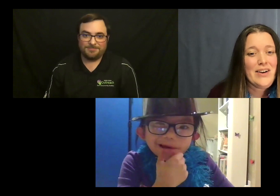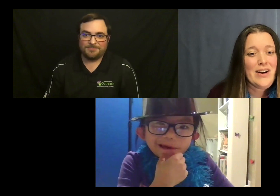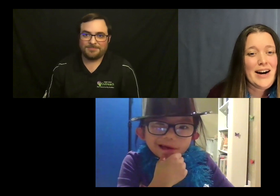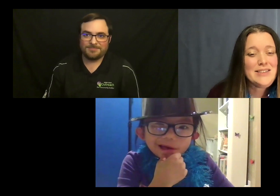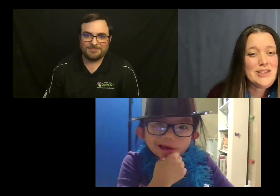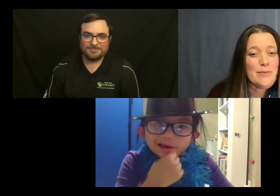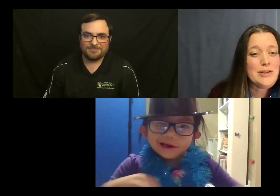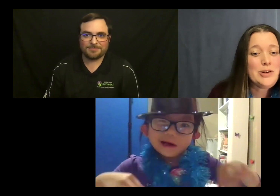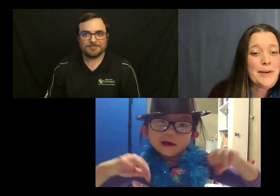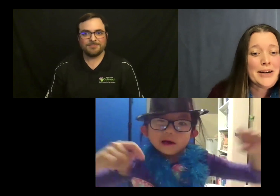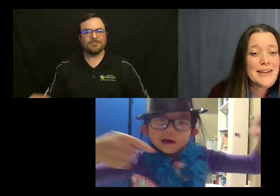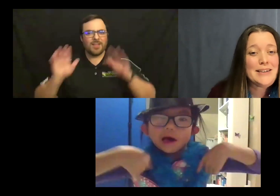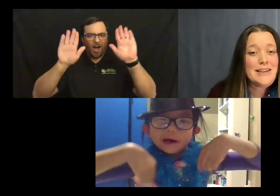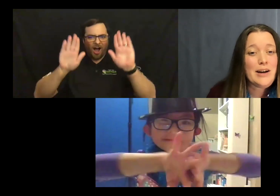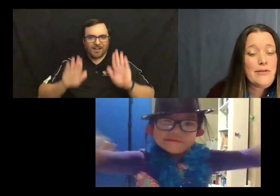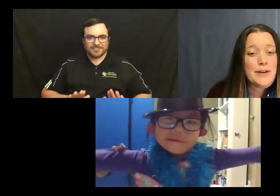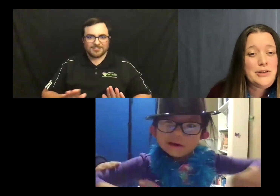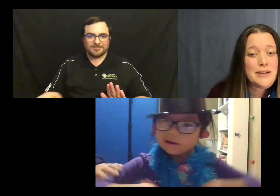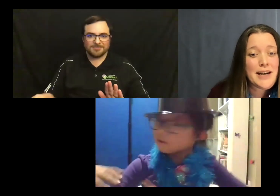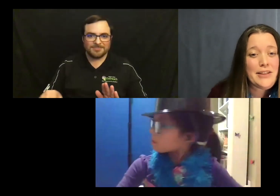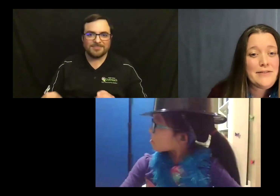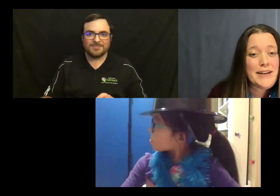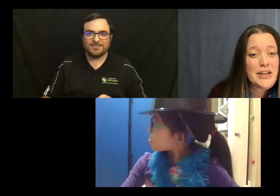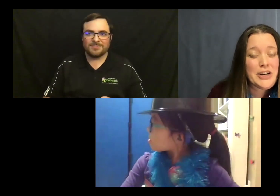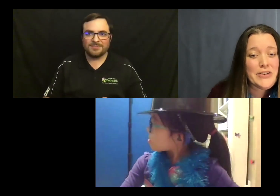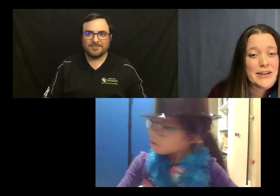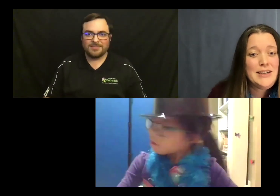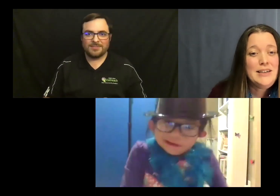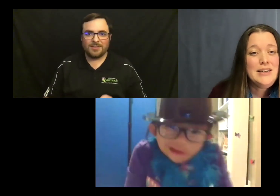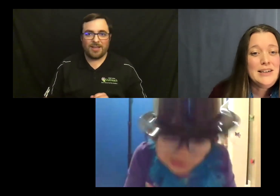Jen: Awesome, so Marian if we do another video.